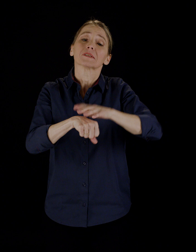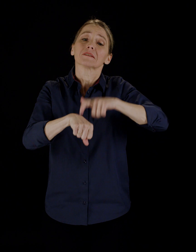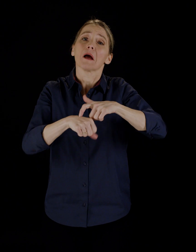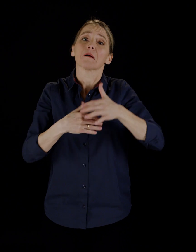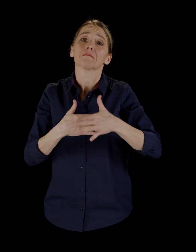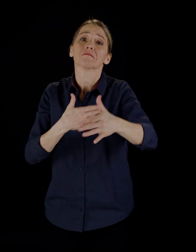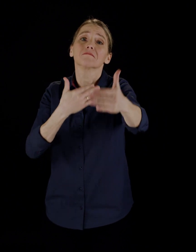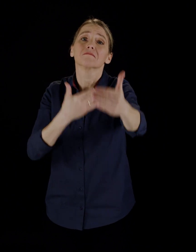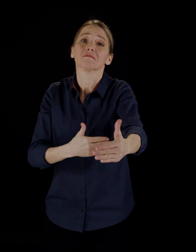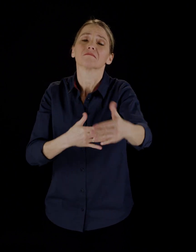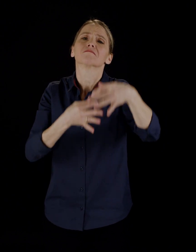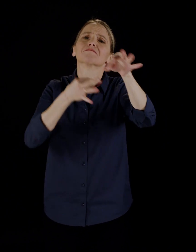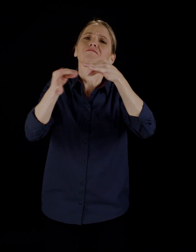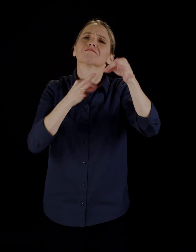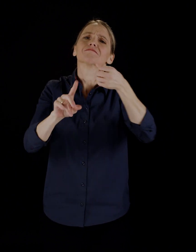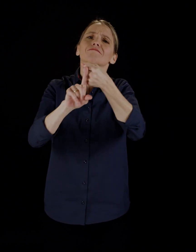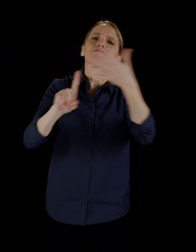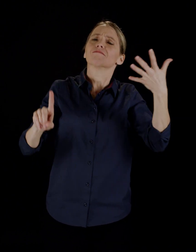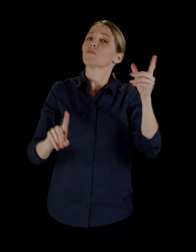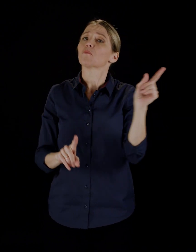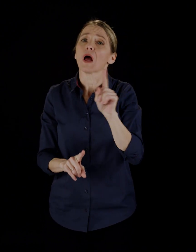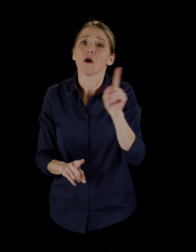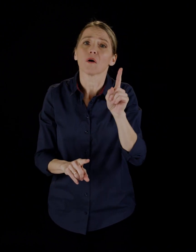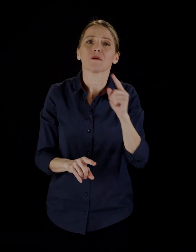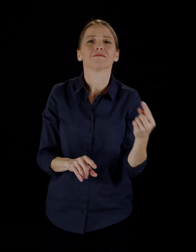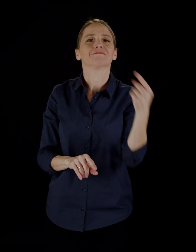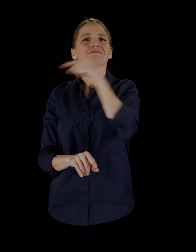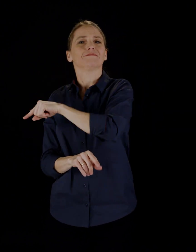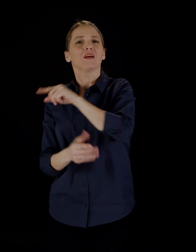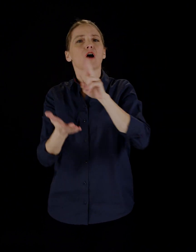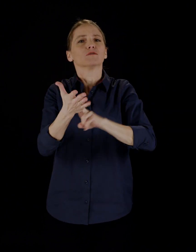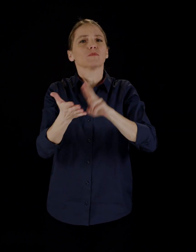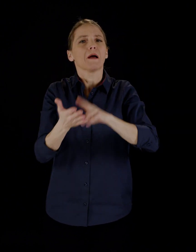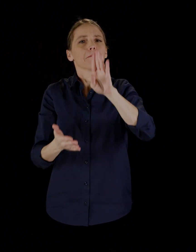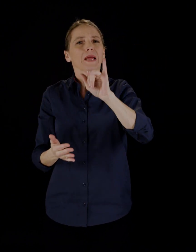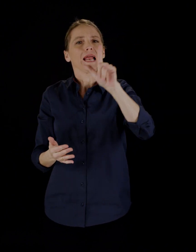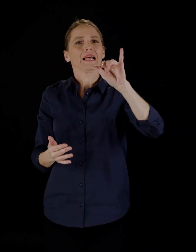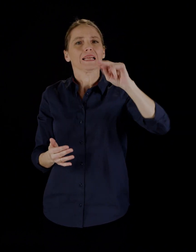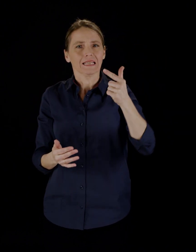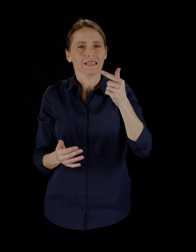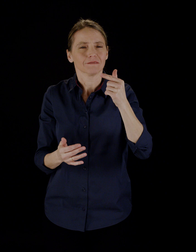minimum monthly charge, and any limits on the use of those services that could trigger